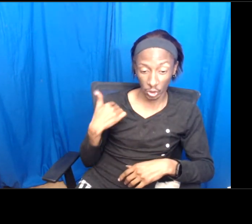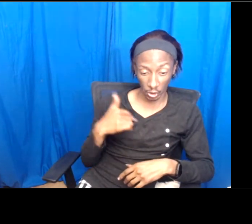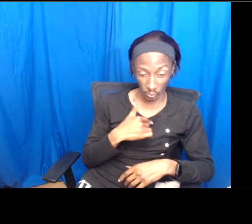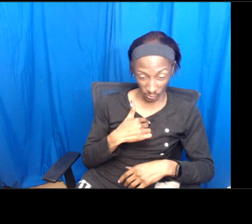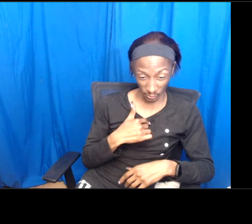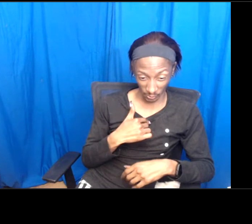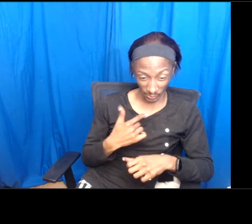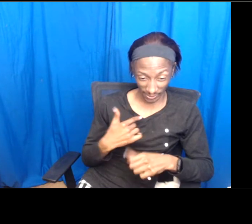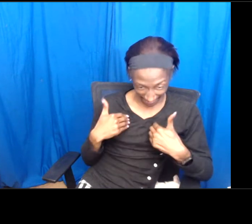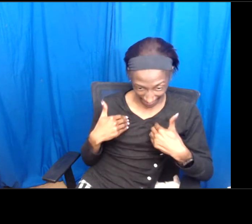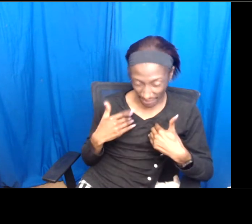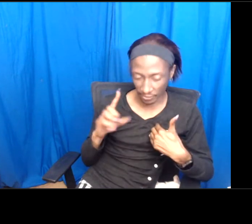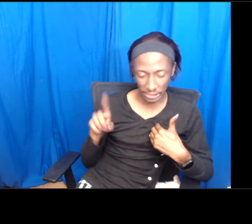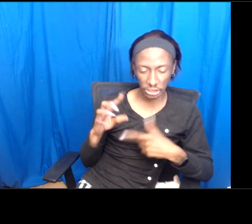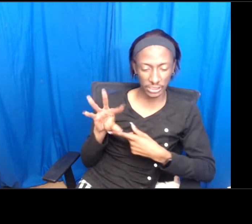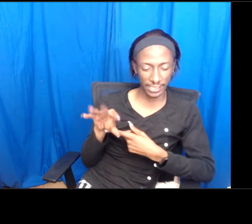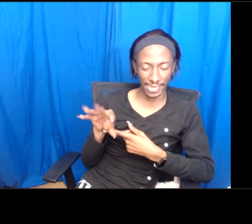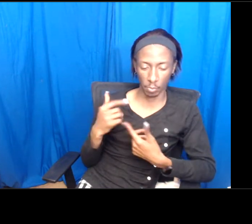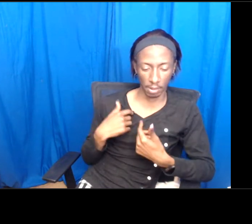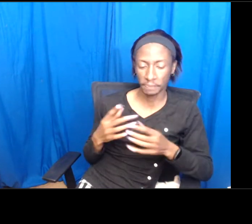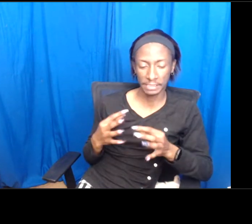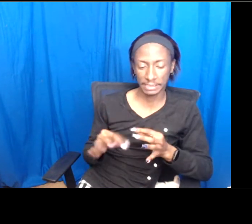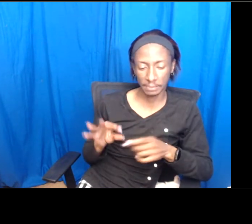So just a simple point and shoot cameras, so not very heavy.